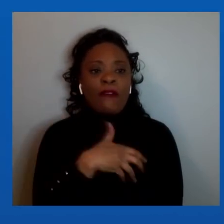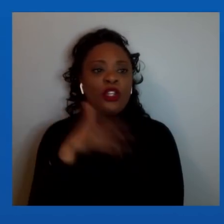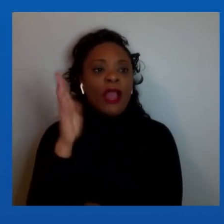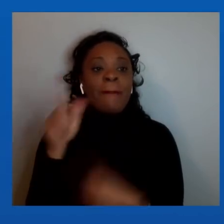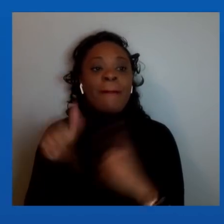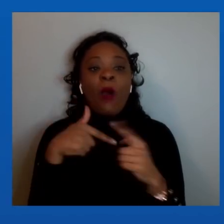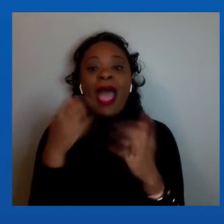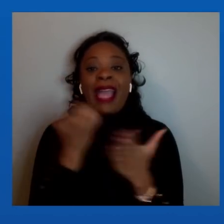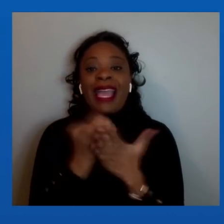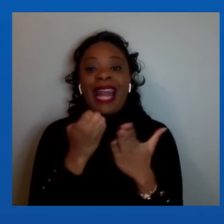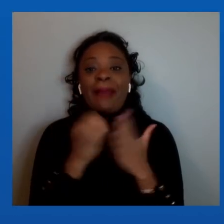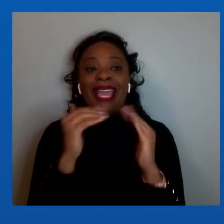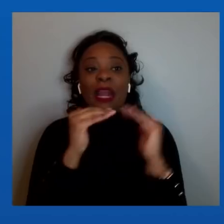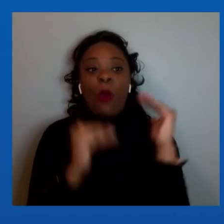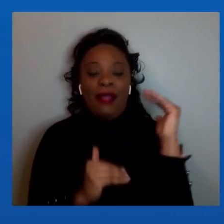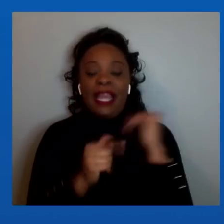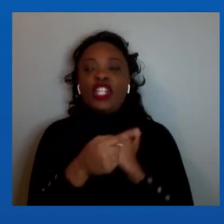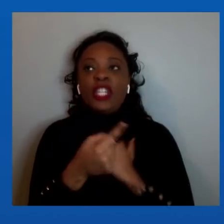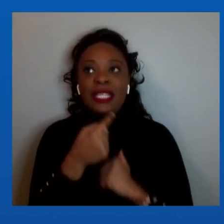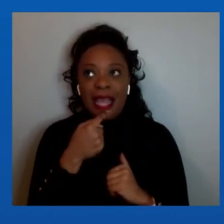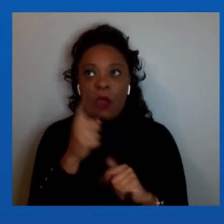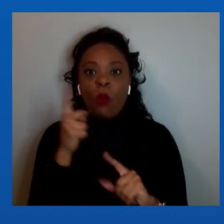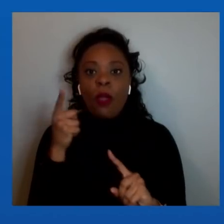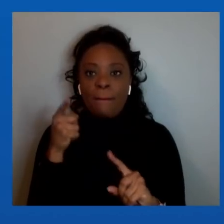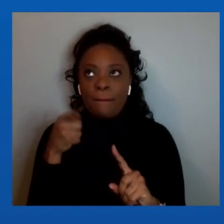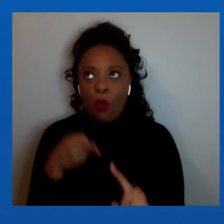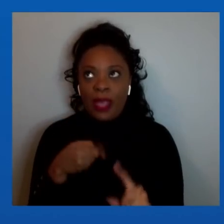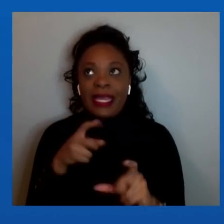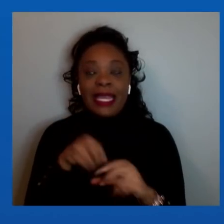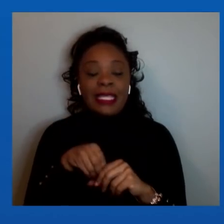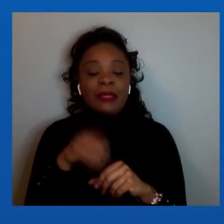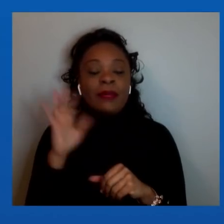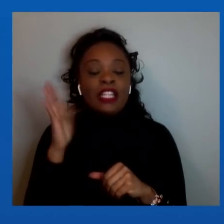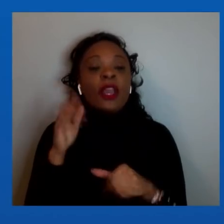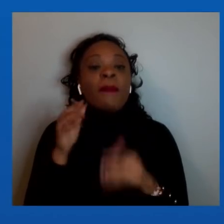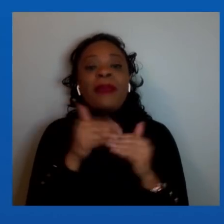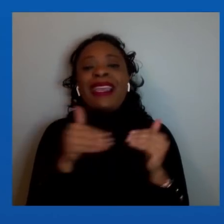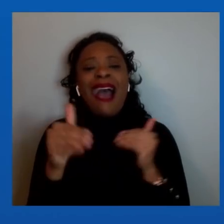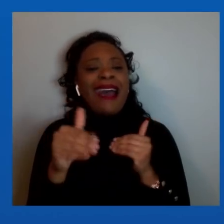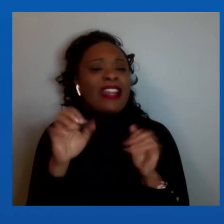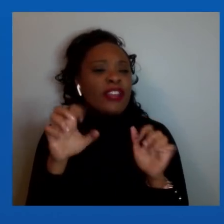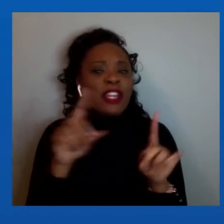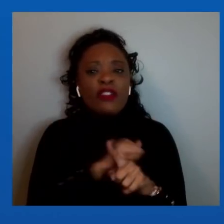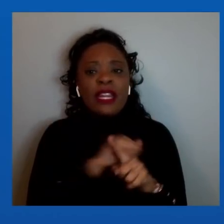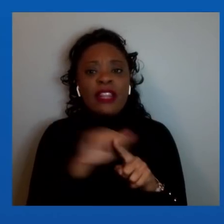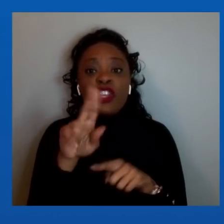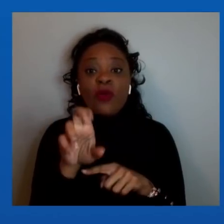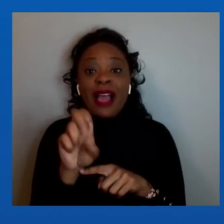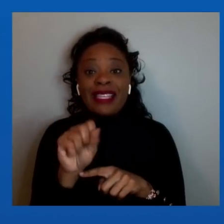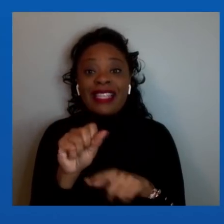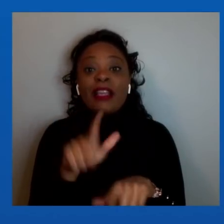And she said at one point, beyond education and training, the United States has long deployed